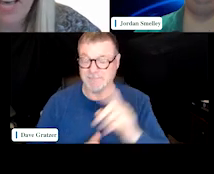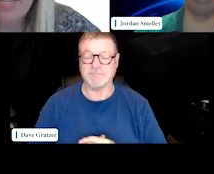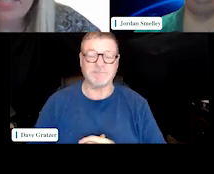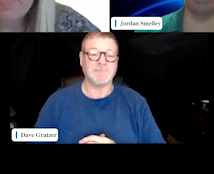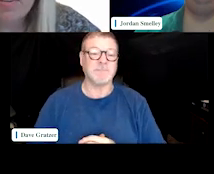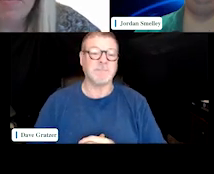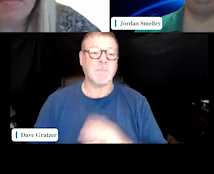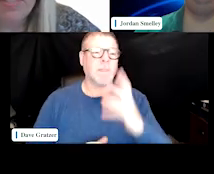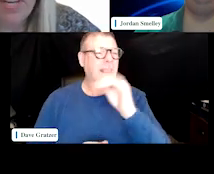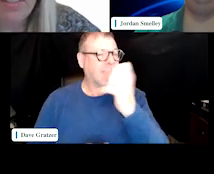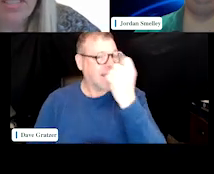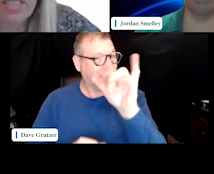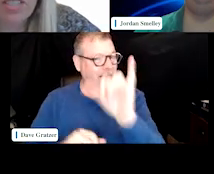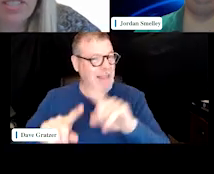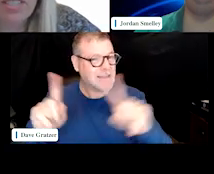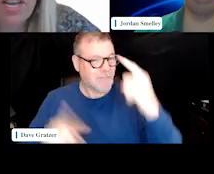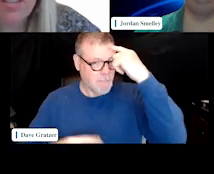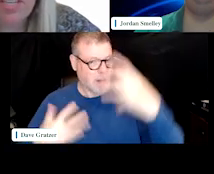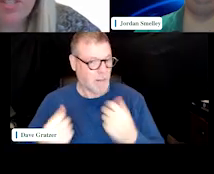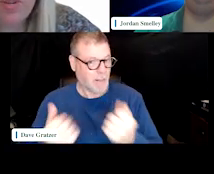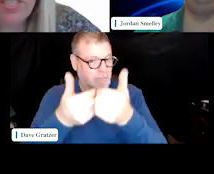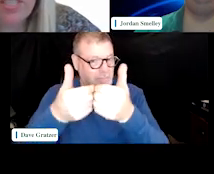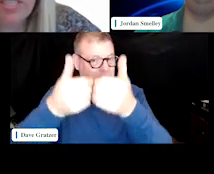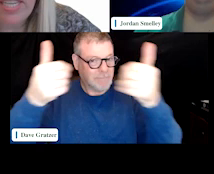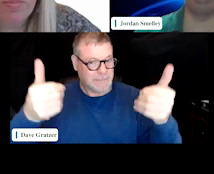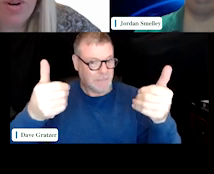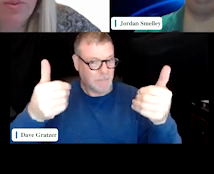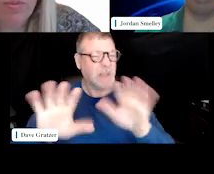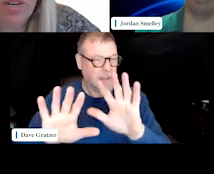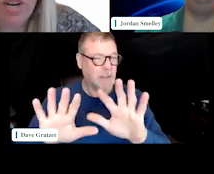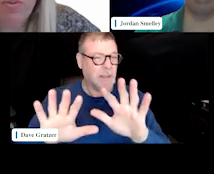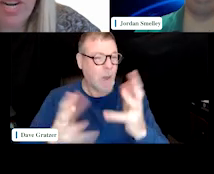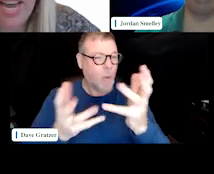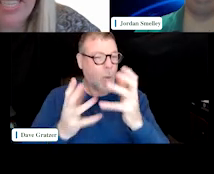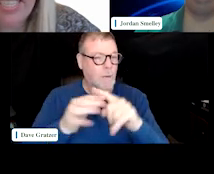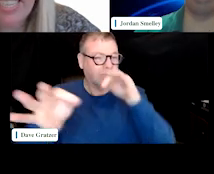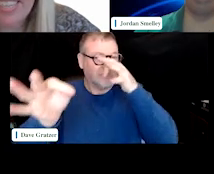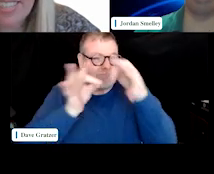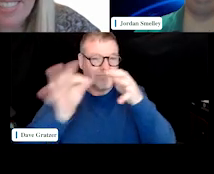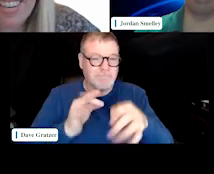and that is different from mental health conditions. So I just wanted to lay some groundwork on what IDD is,